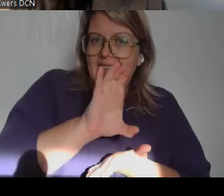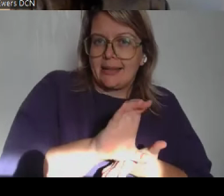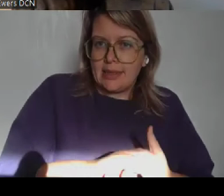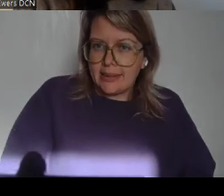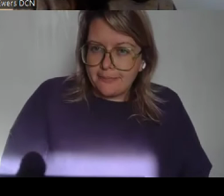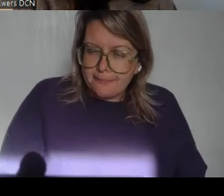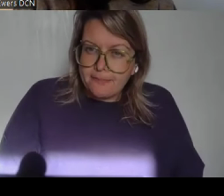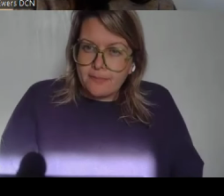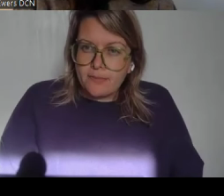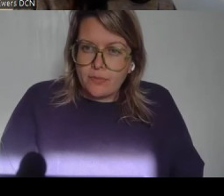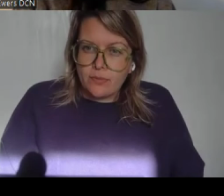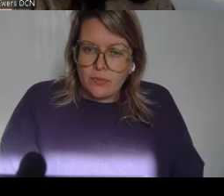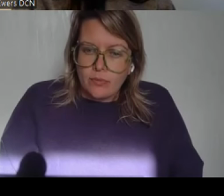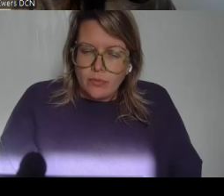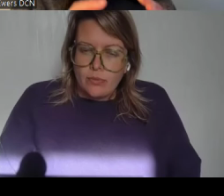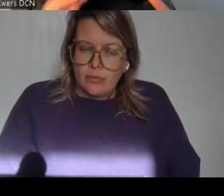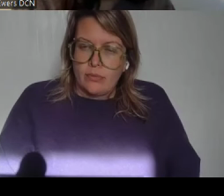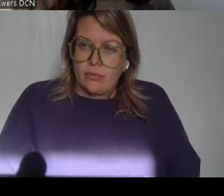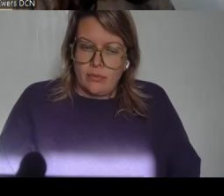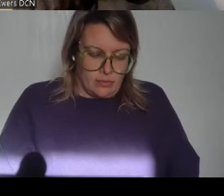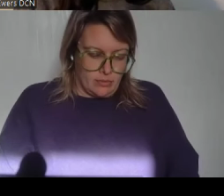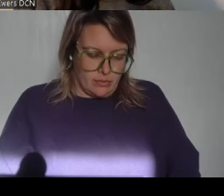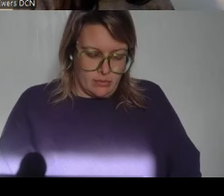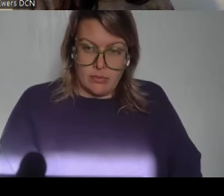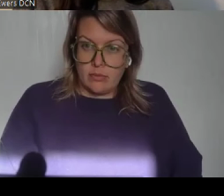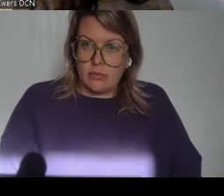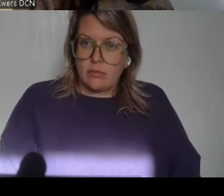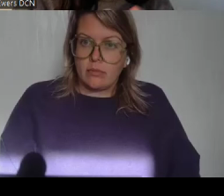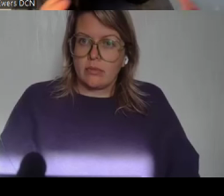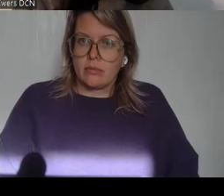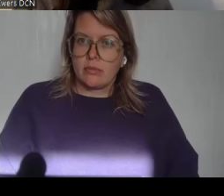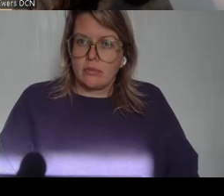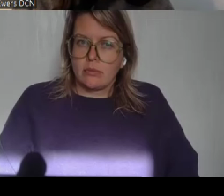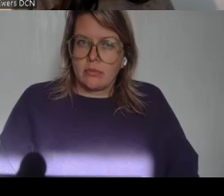I just thought this might be useful. It's a nice new tool from Mailchimp.